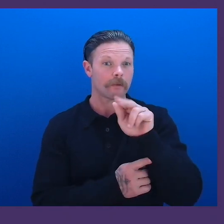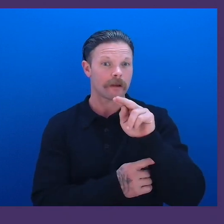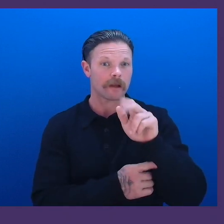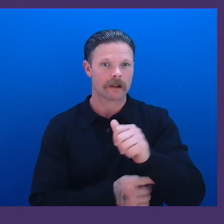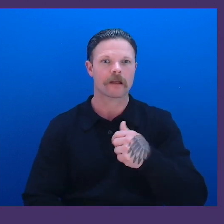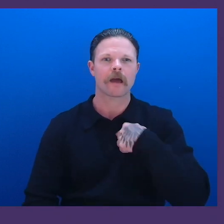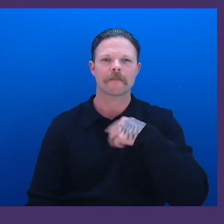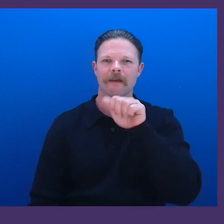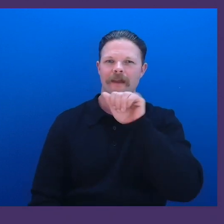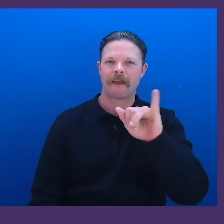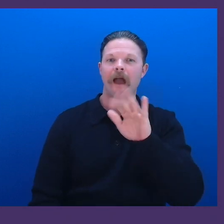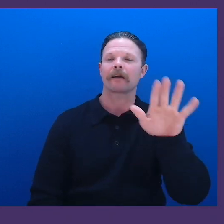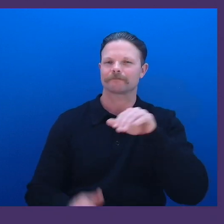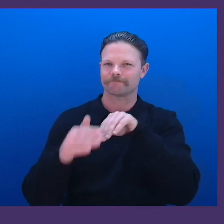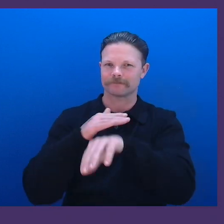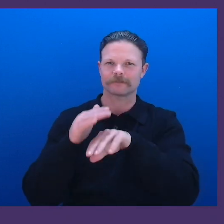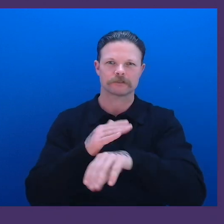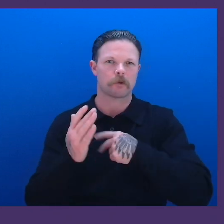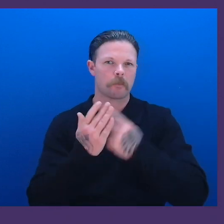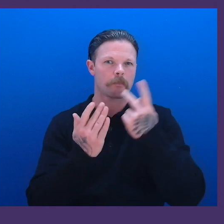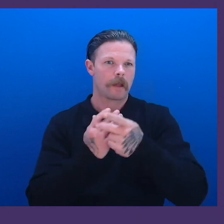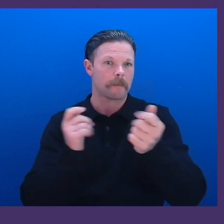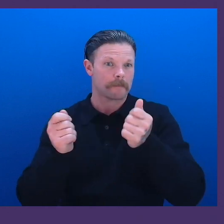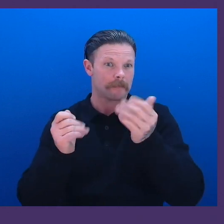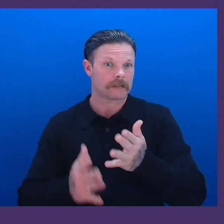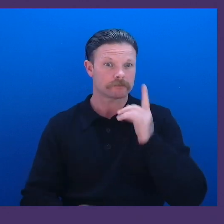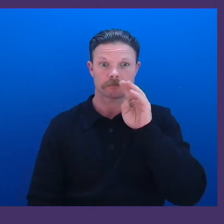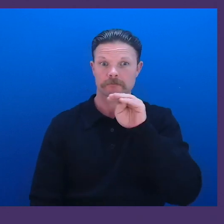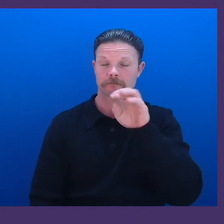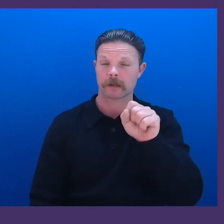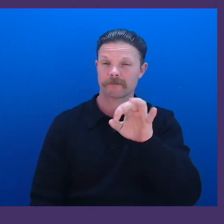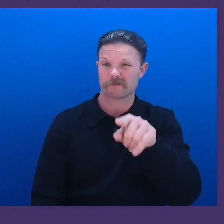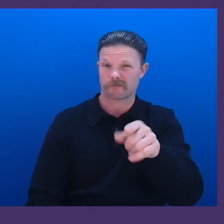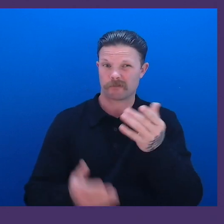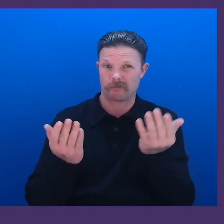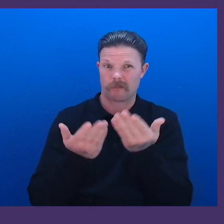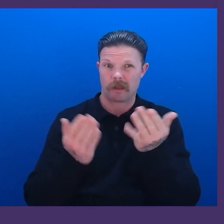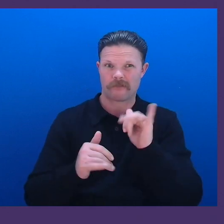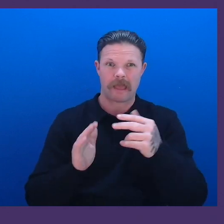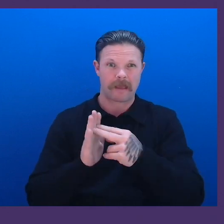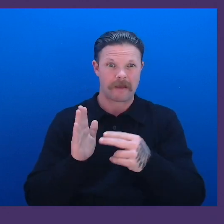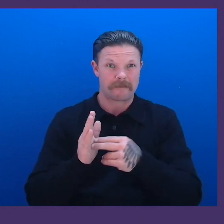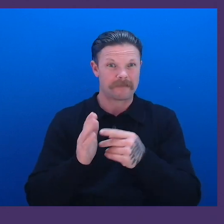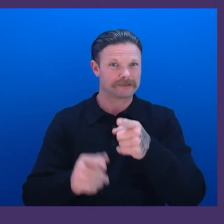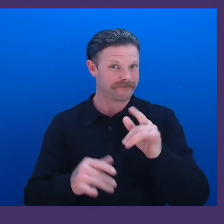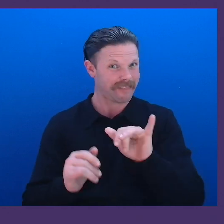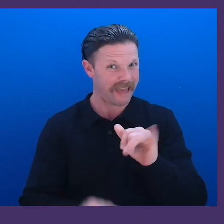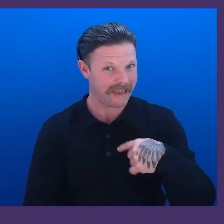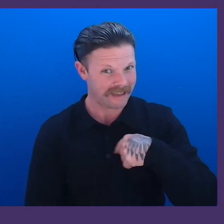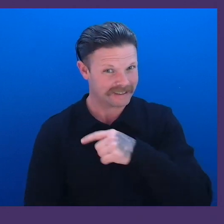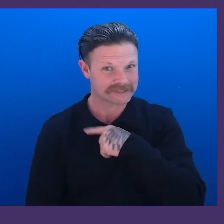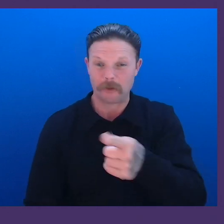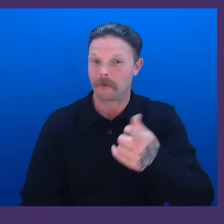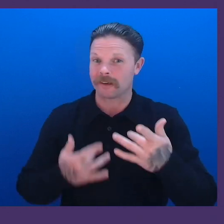If you're here, it means that like us, you're excited or maybe intrigued about the potential of AI systems,